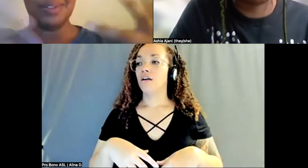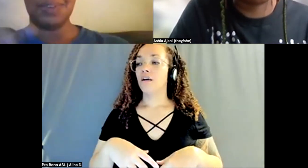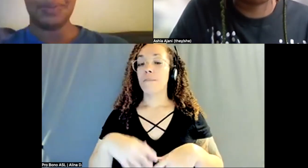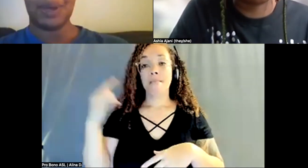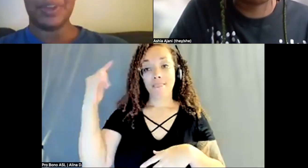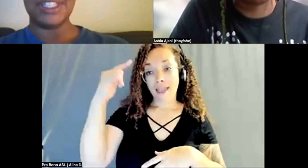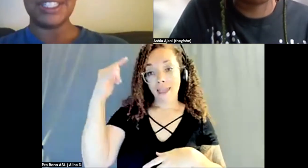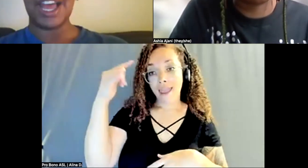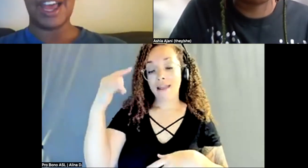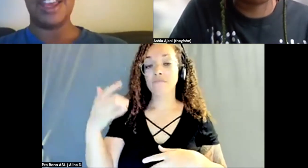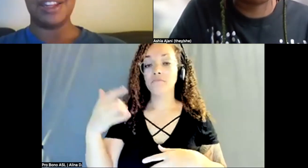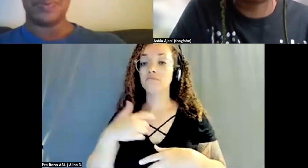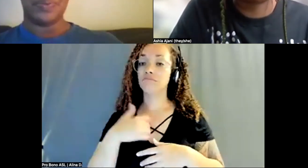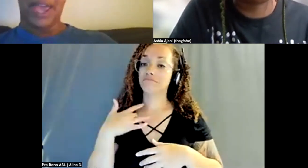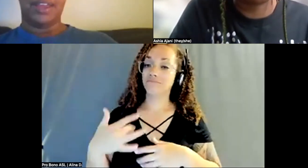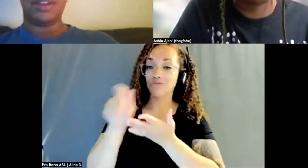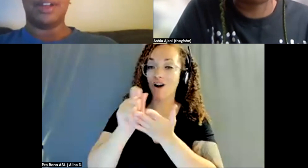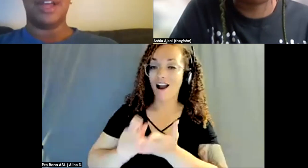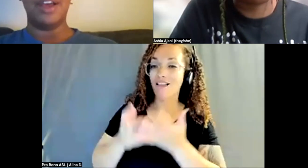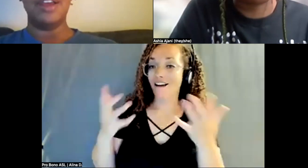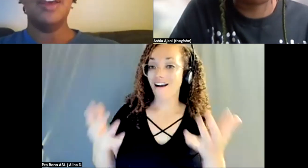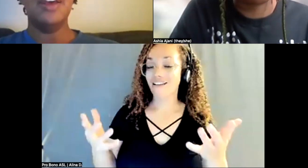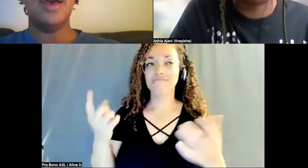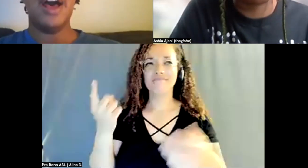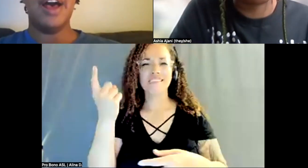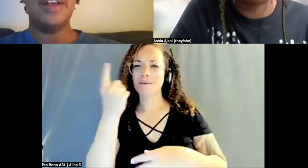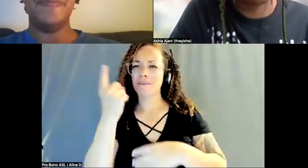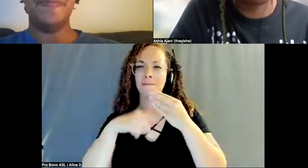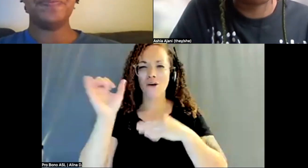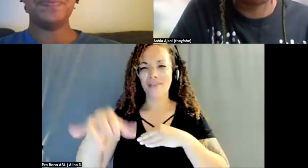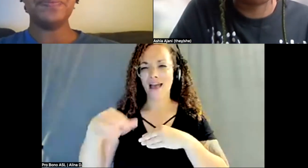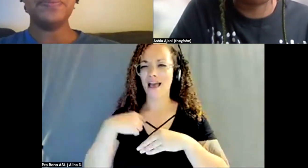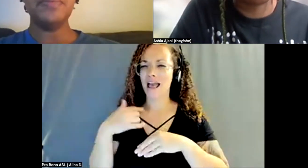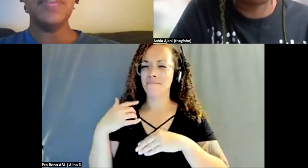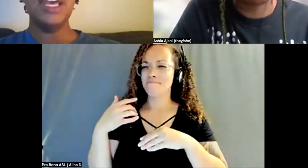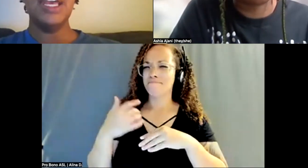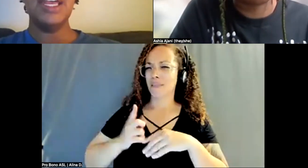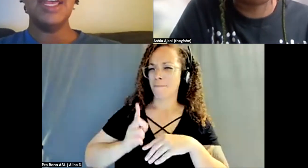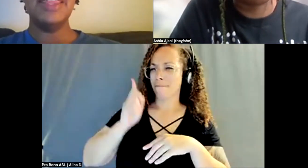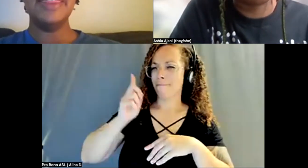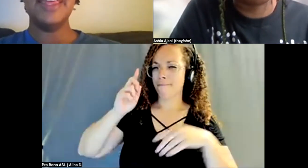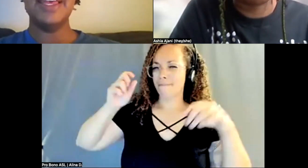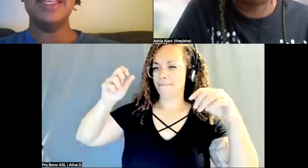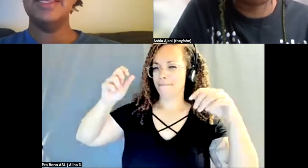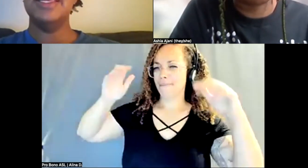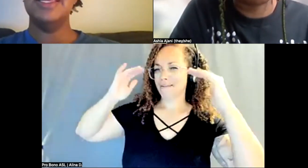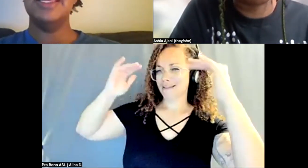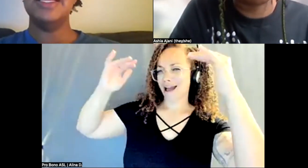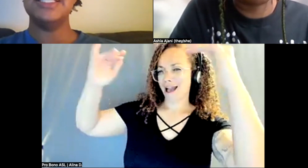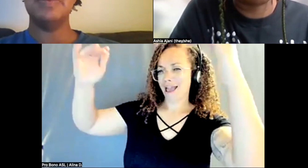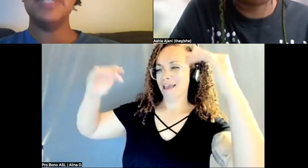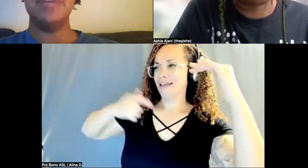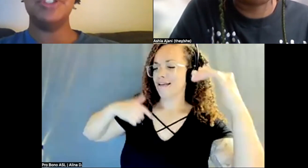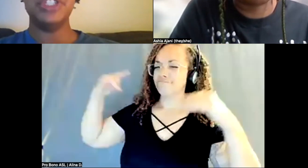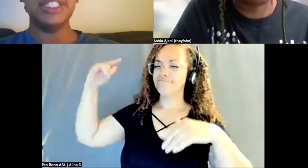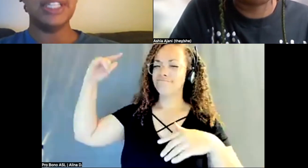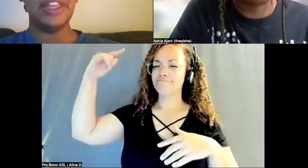something about being in the sky, I end up writing a lot. Um, and then sometimes it's just like